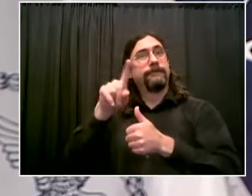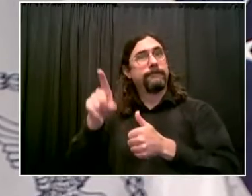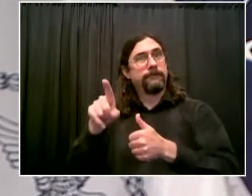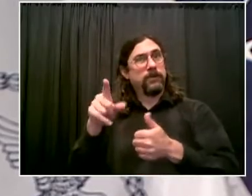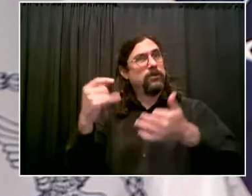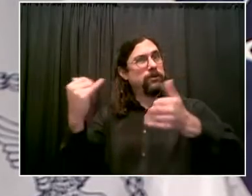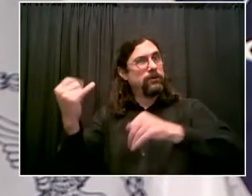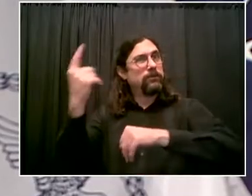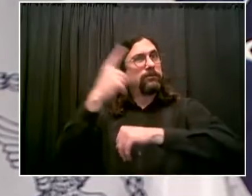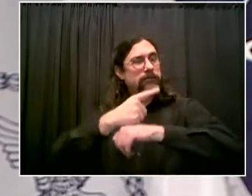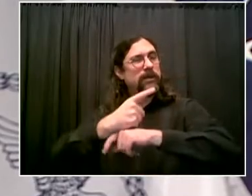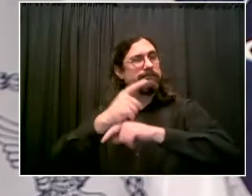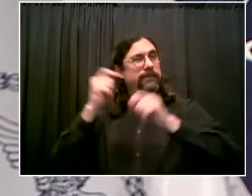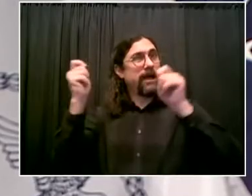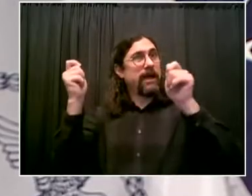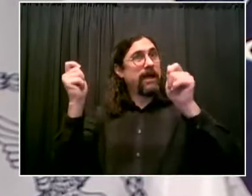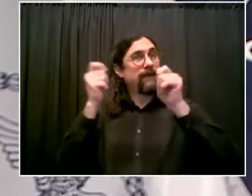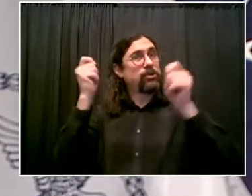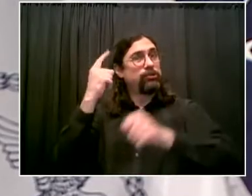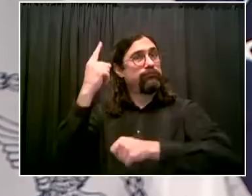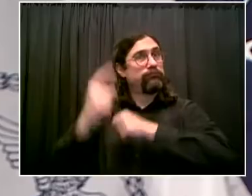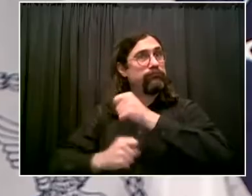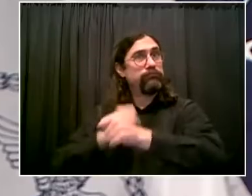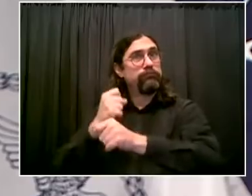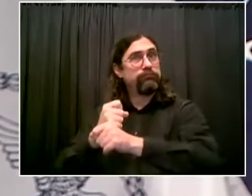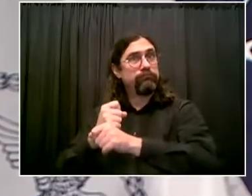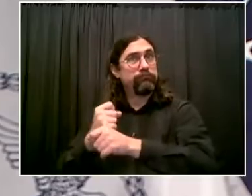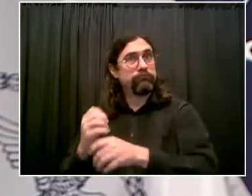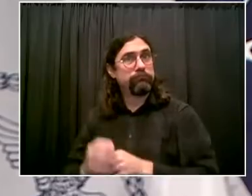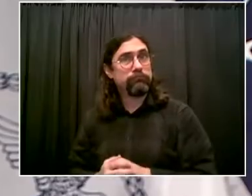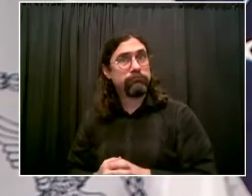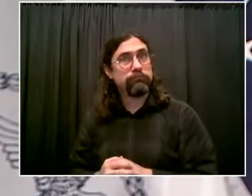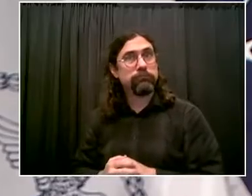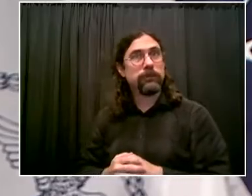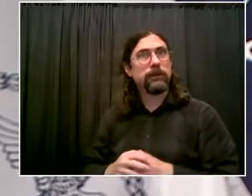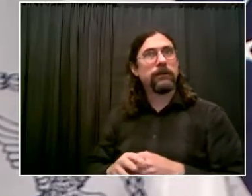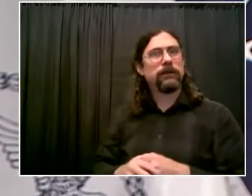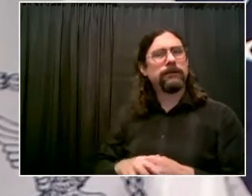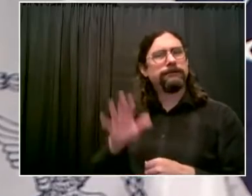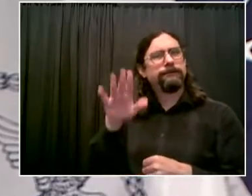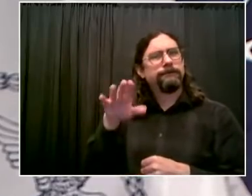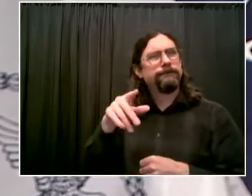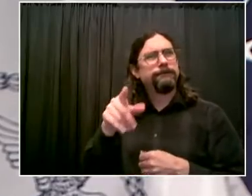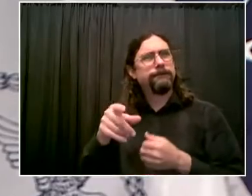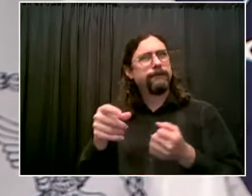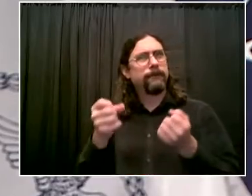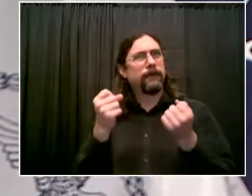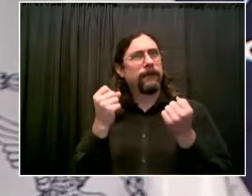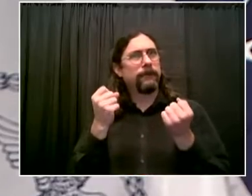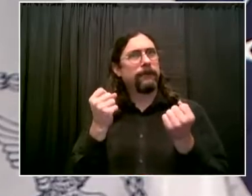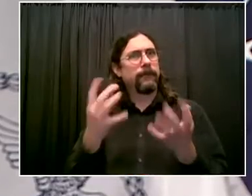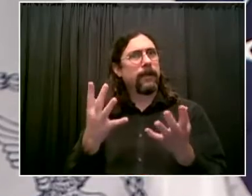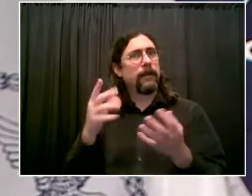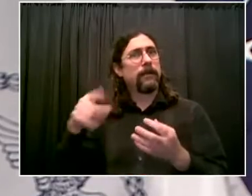pReoertr : I WANTED TO GO BACK TO THE ANNIVERSARY TODAY AND ASK A LITTLE BIT ABOUT BASICALLY THE EFFECTS OF WHAT WE SAW LAST YEAR ON THE CITY , OBVIOUSLY THERE